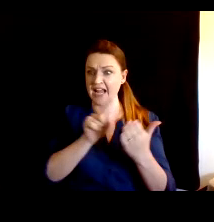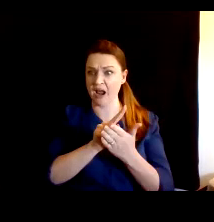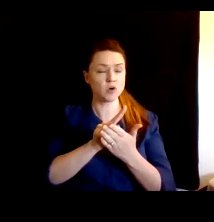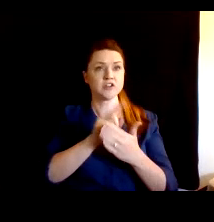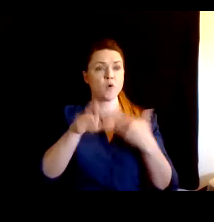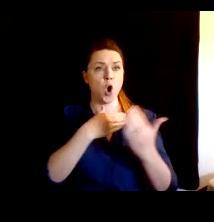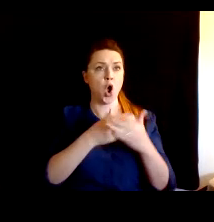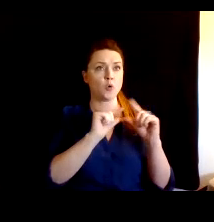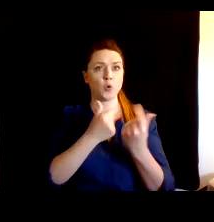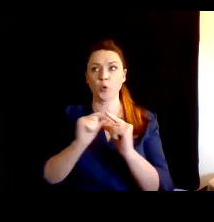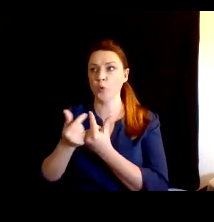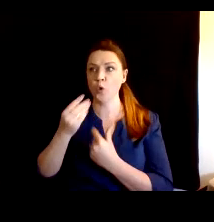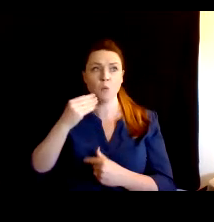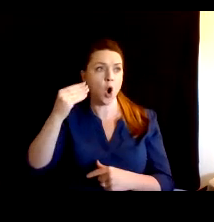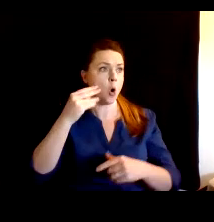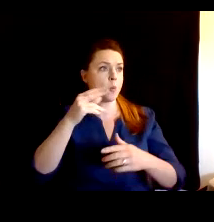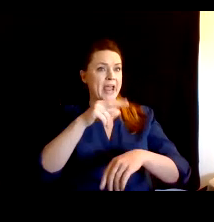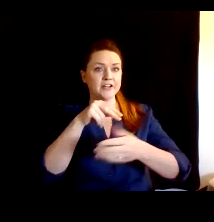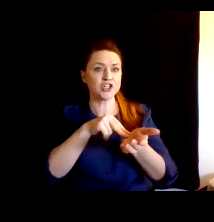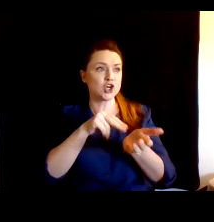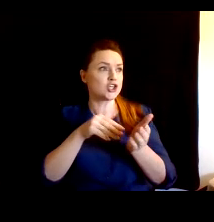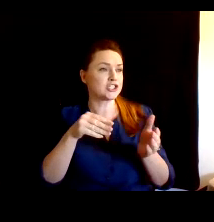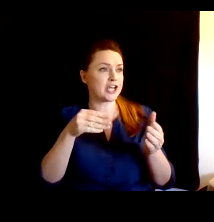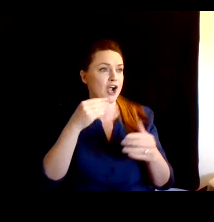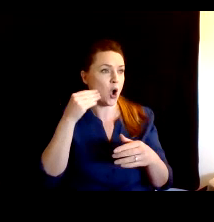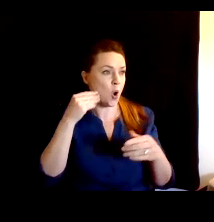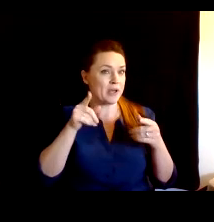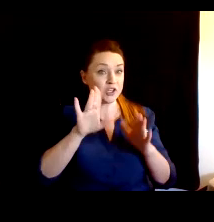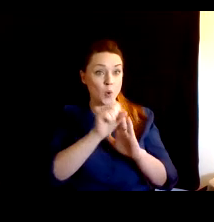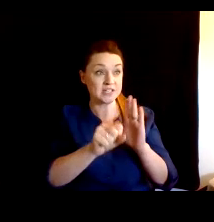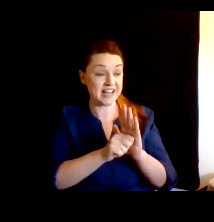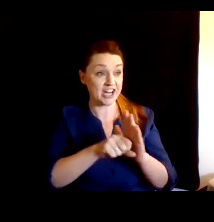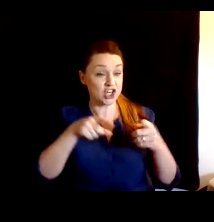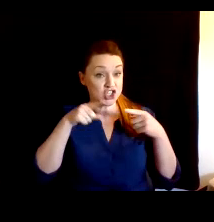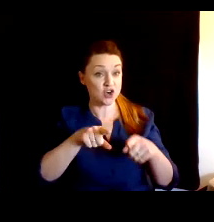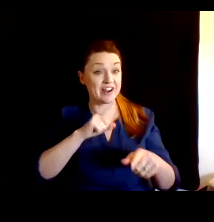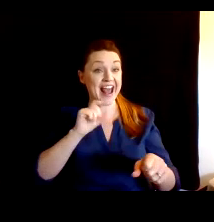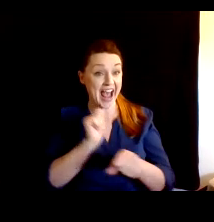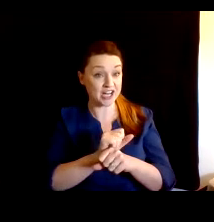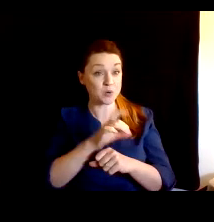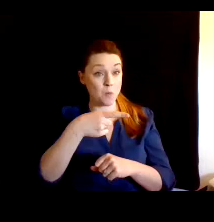and nursing home in your state during an actual pandemic. If that is the case, then it is a crisis.